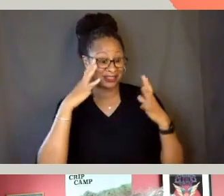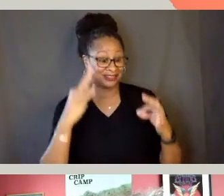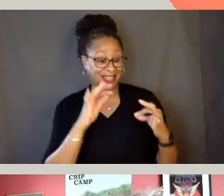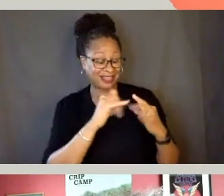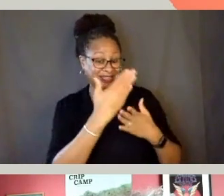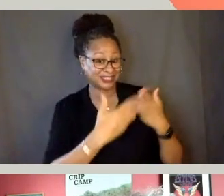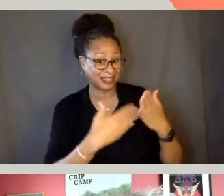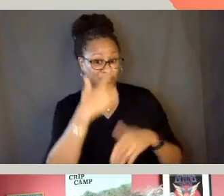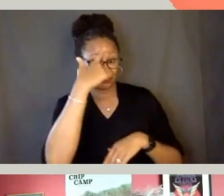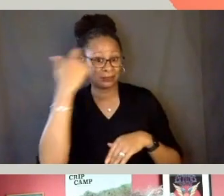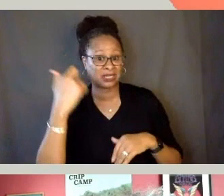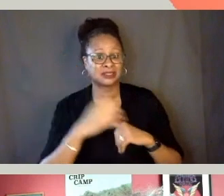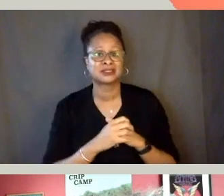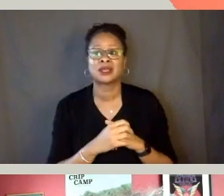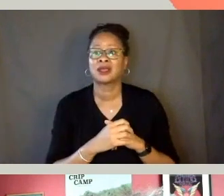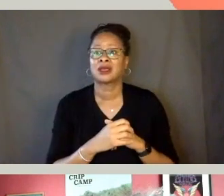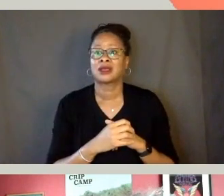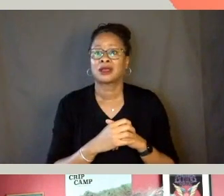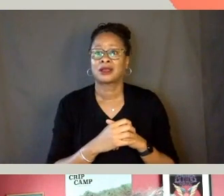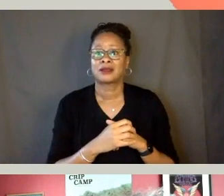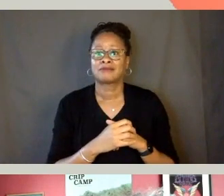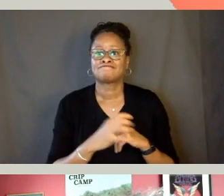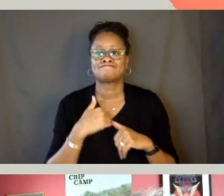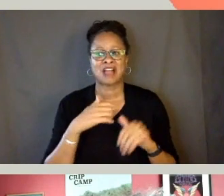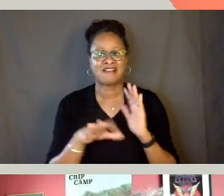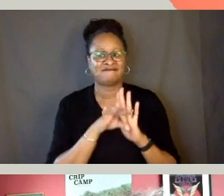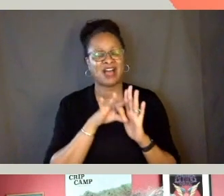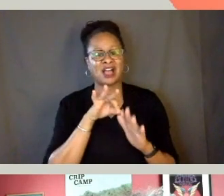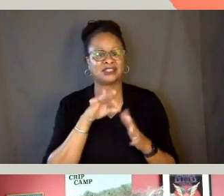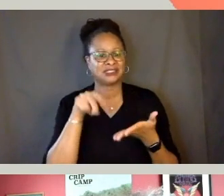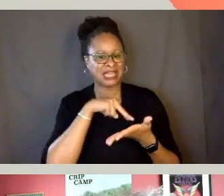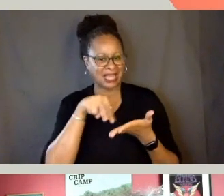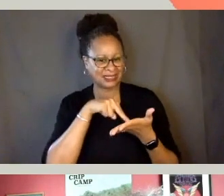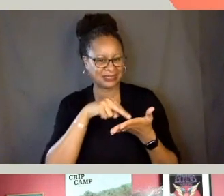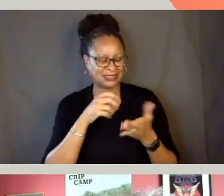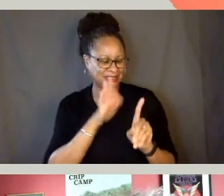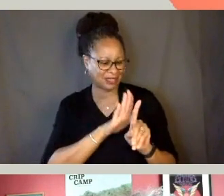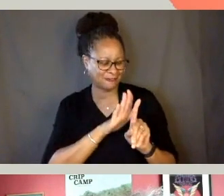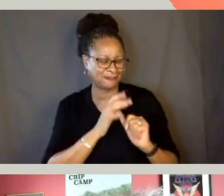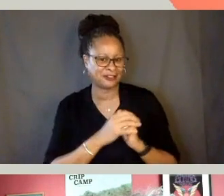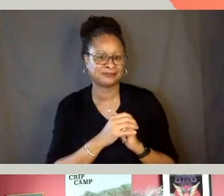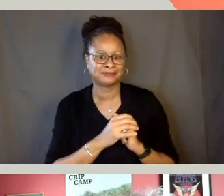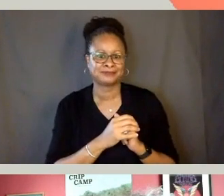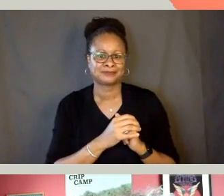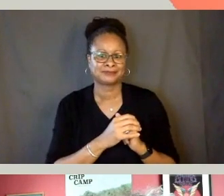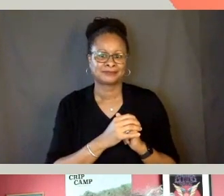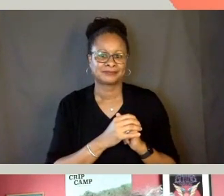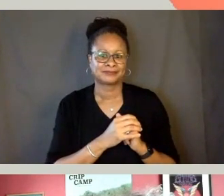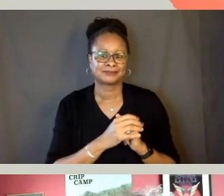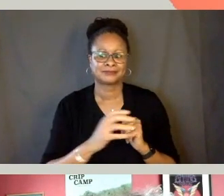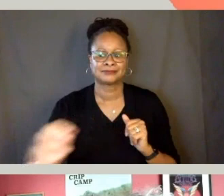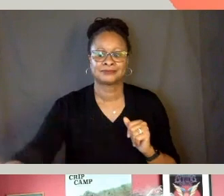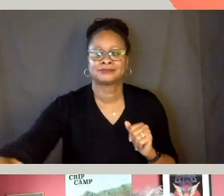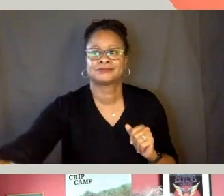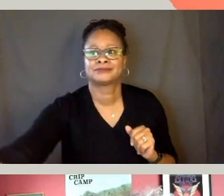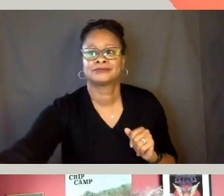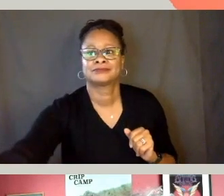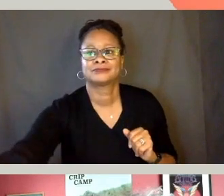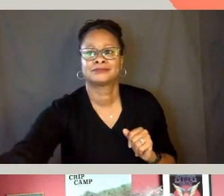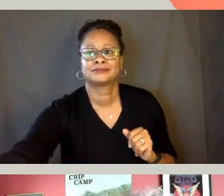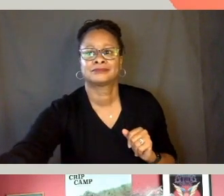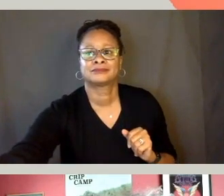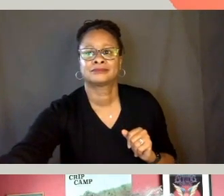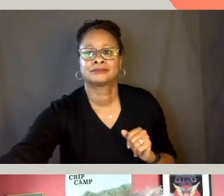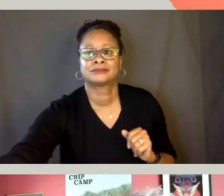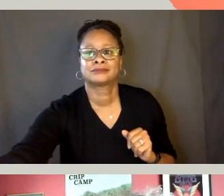was because I find dance to be, you know, ephemeral,